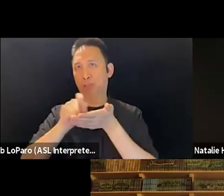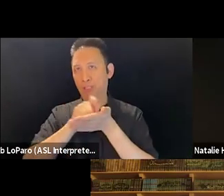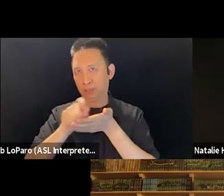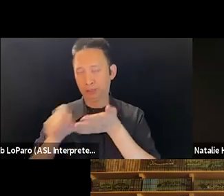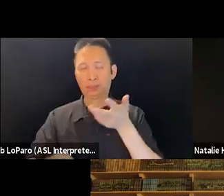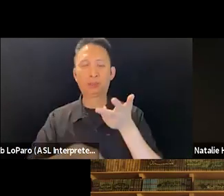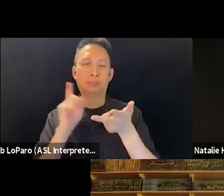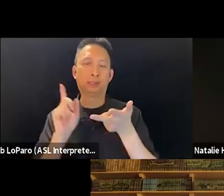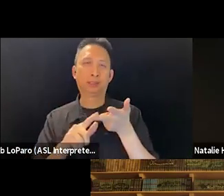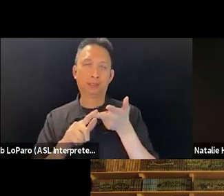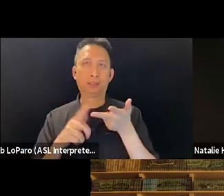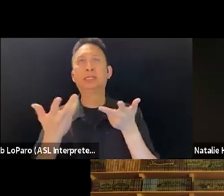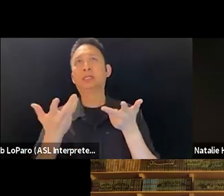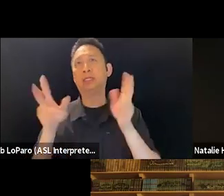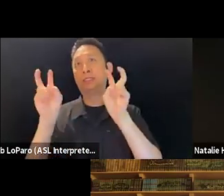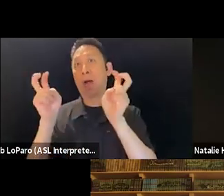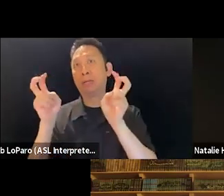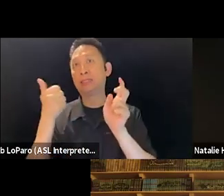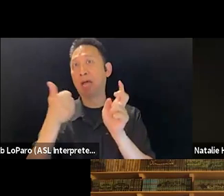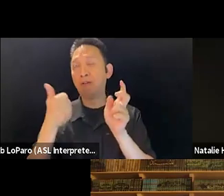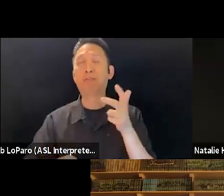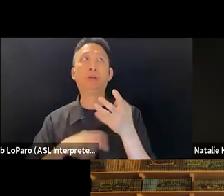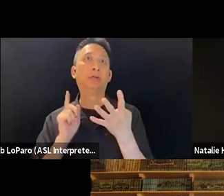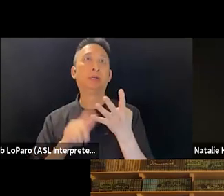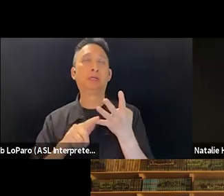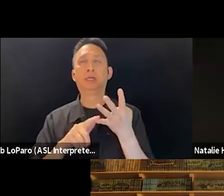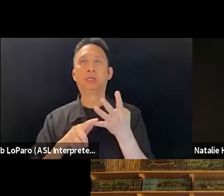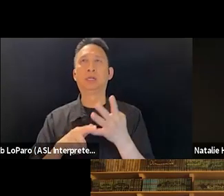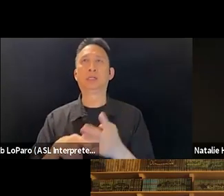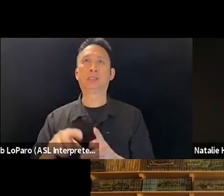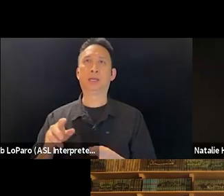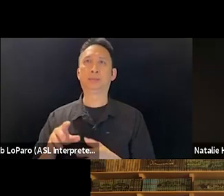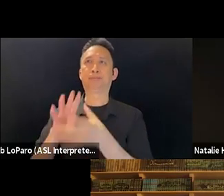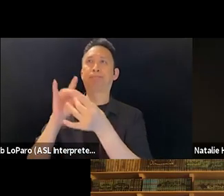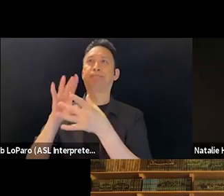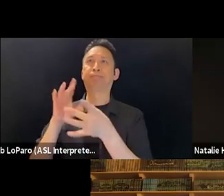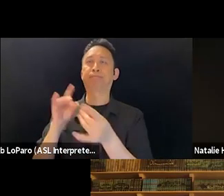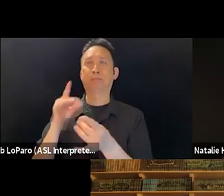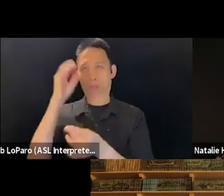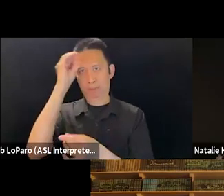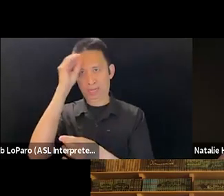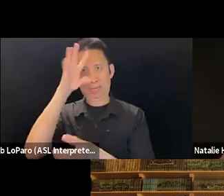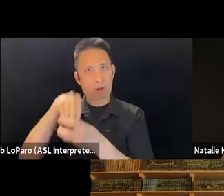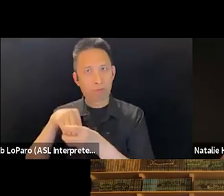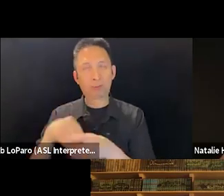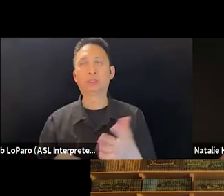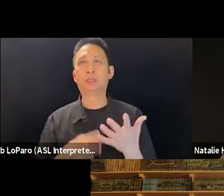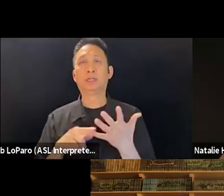It's about the topic, it's about what you are going to say, what we have said before, what we are supposed to work on.